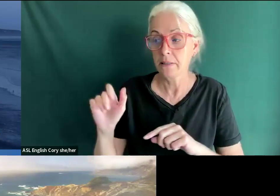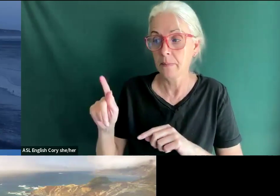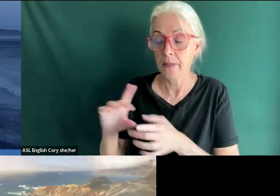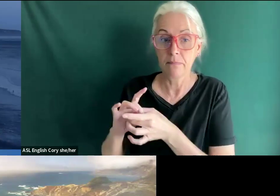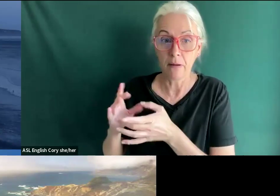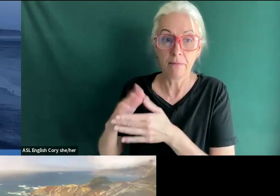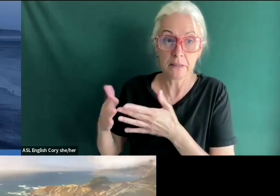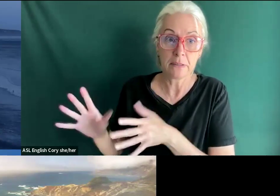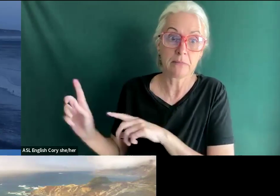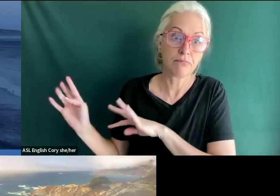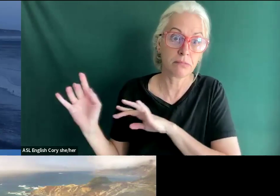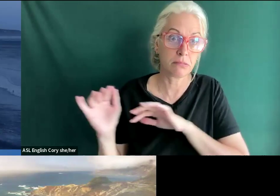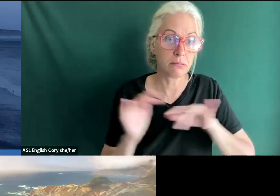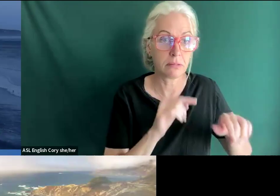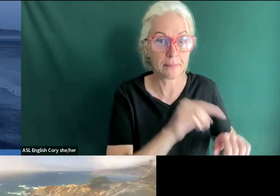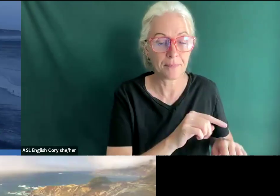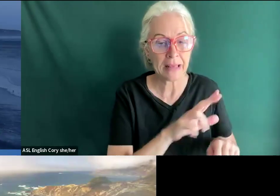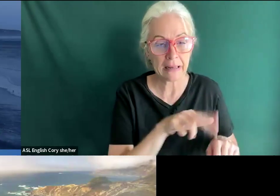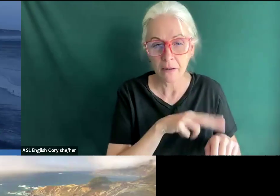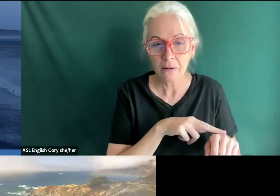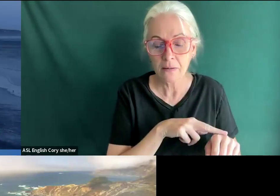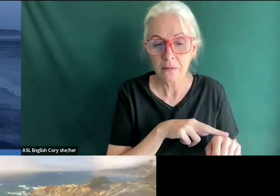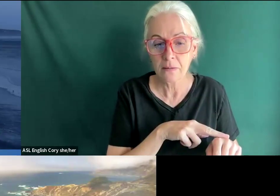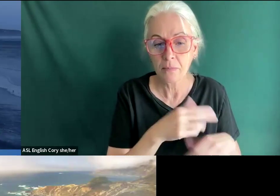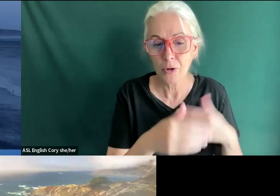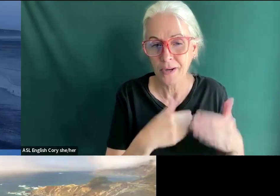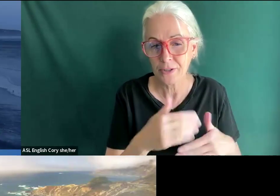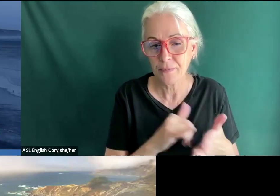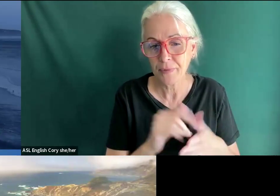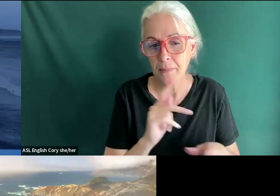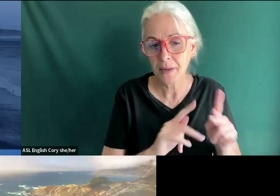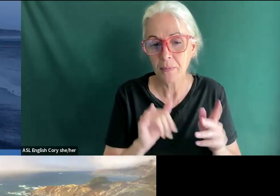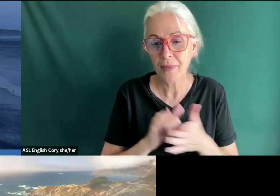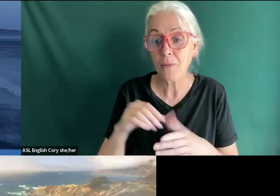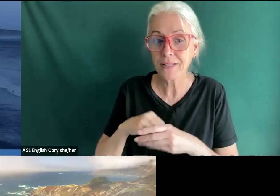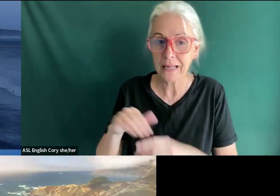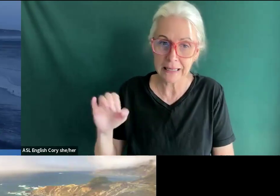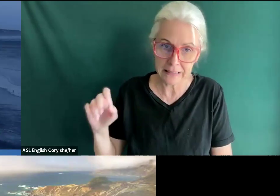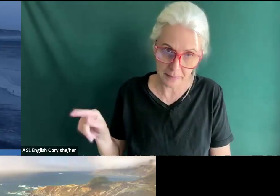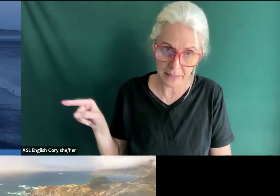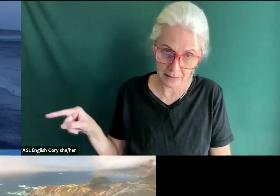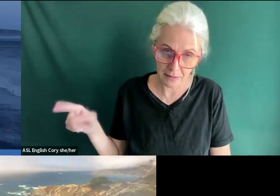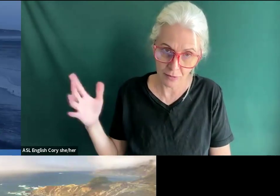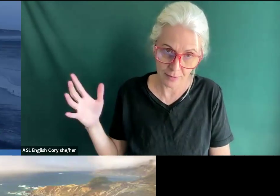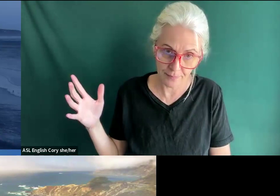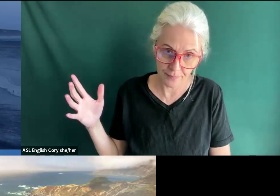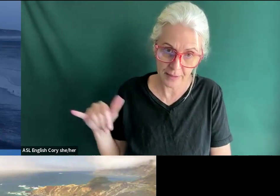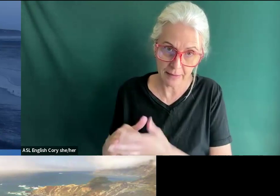and so I think it's very natural progression that people that were in ACP, and as that was winding